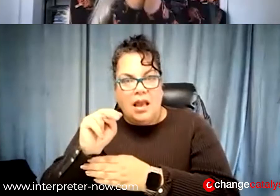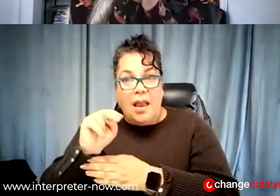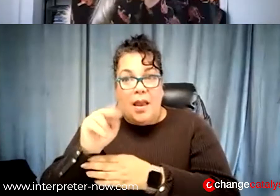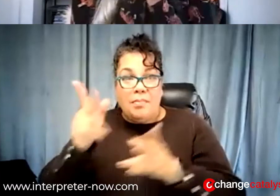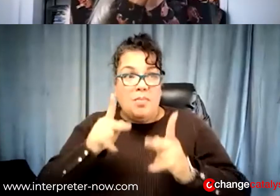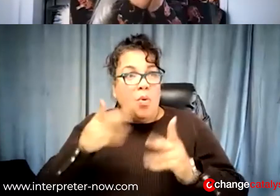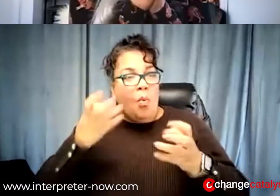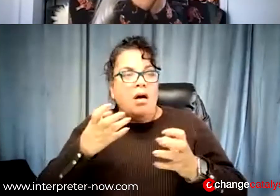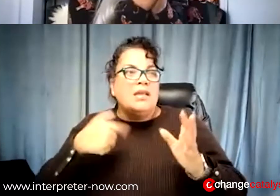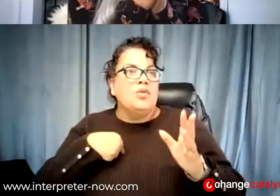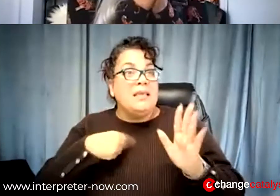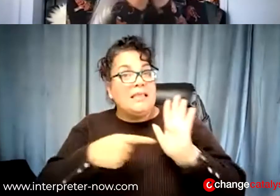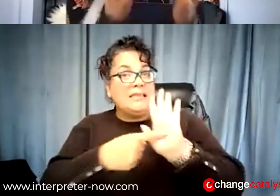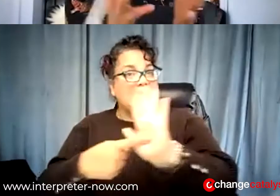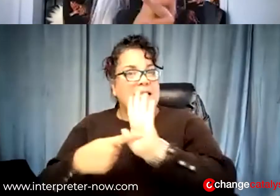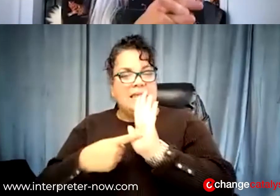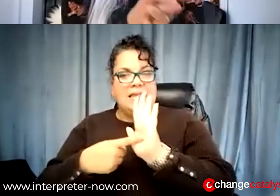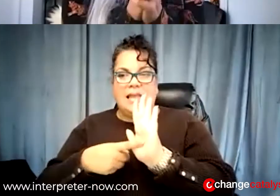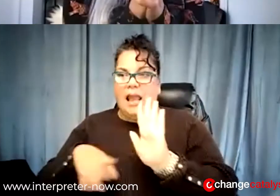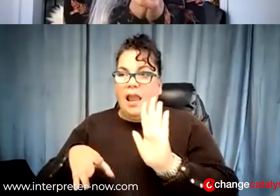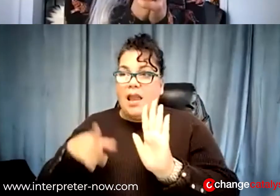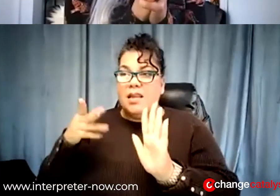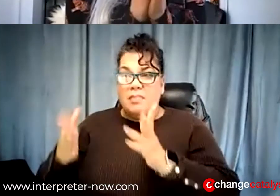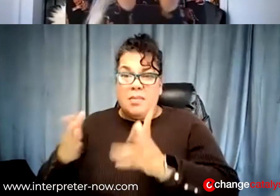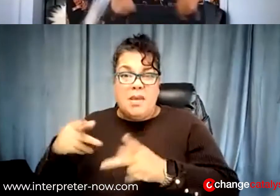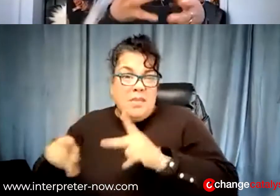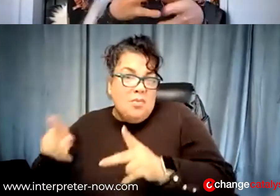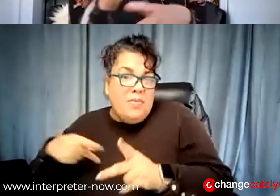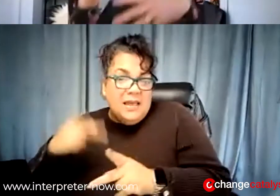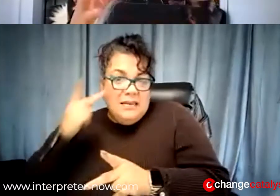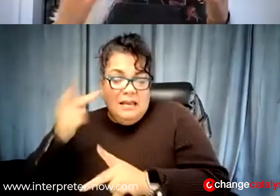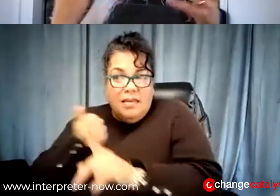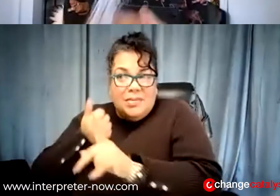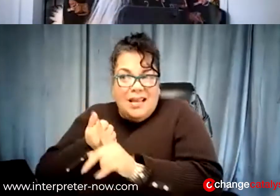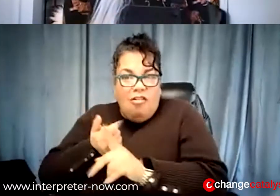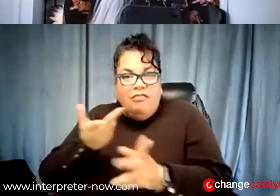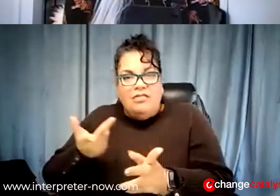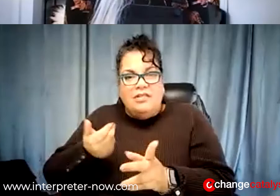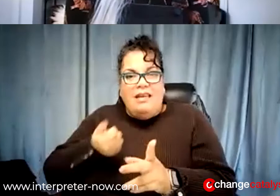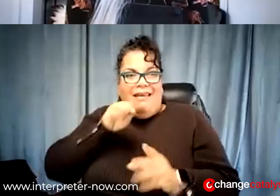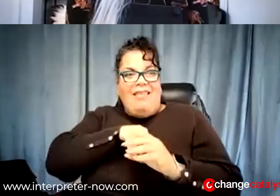And they want to hear from people who maybe see themselves a little in that, whether it's currently, past, present, future.